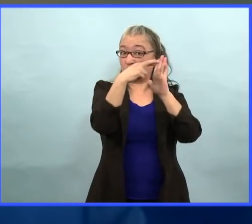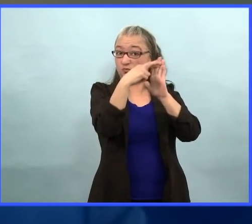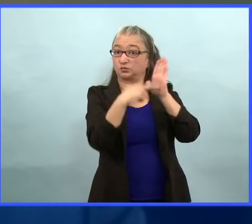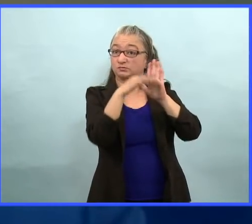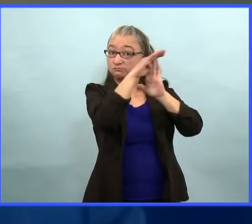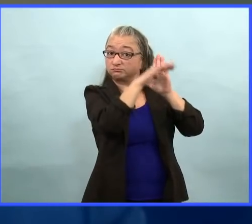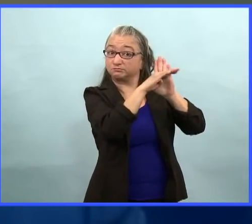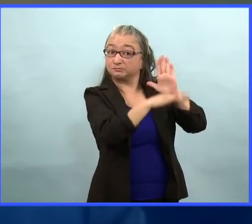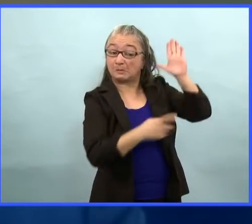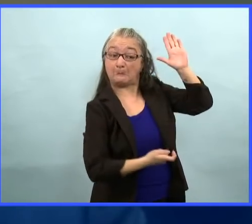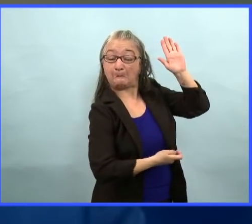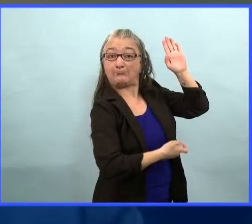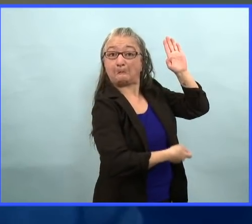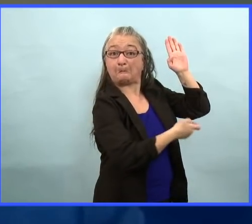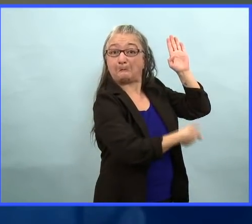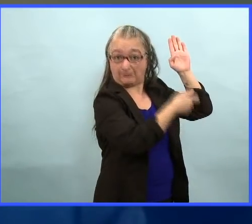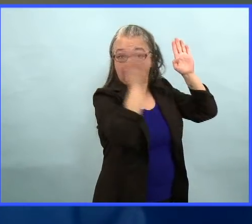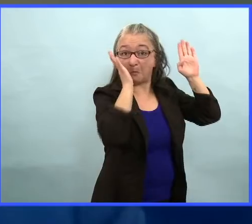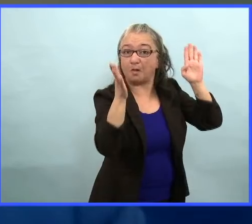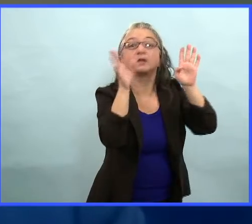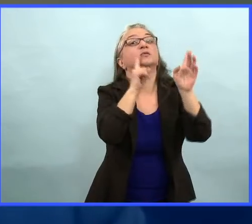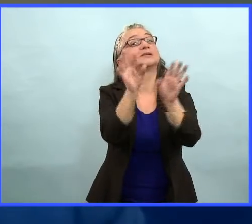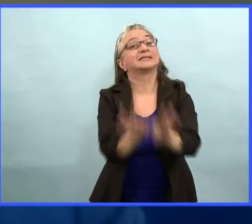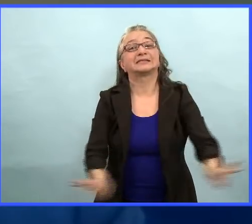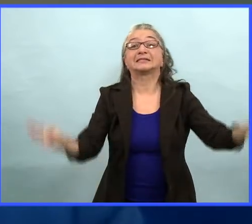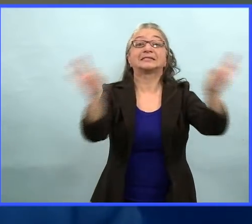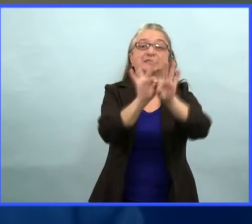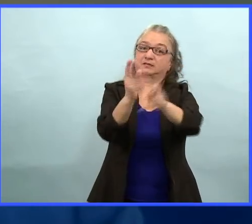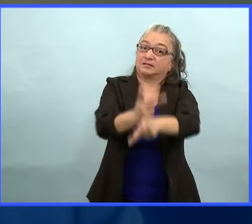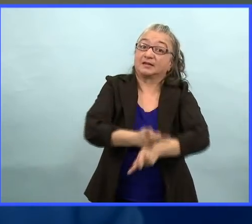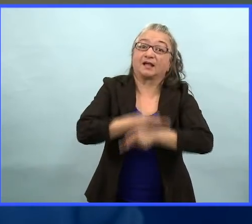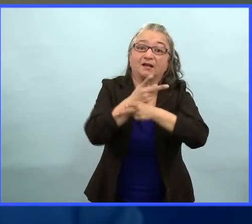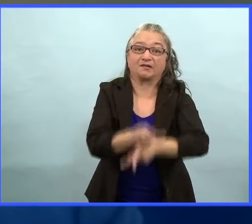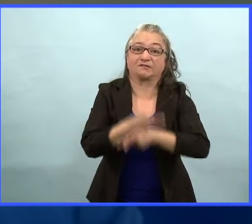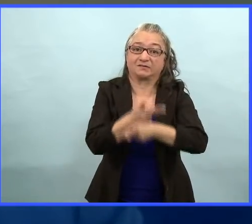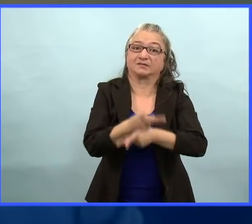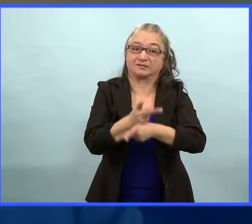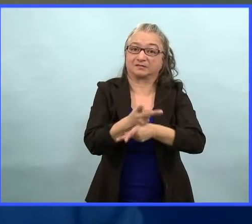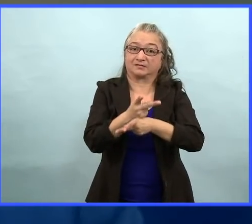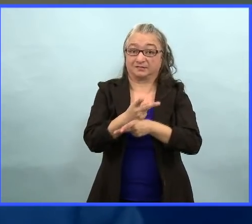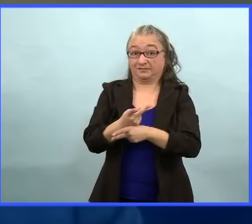vaccines are proving effective in protecting people from more serious illnesses